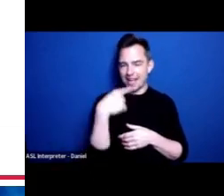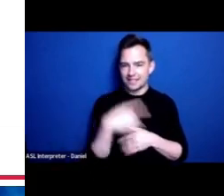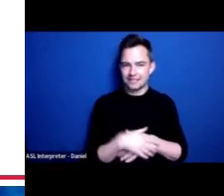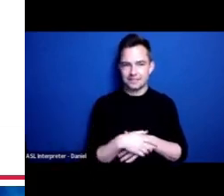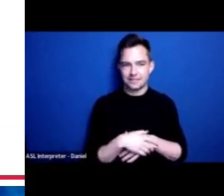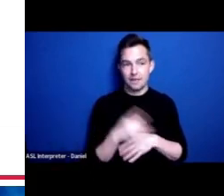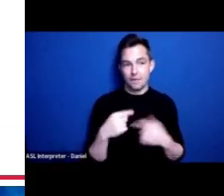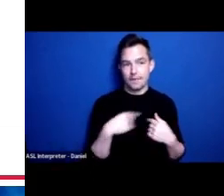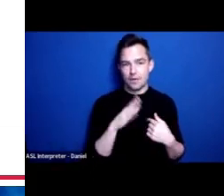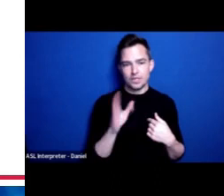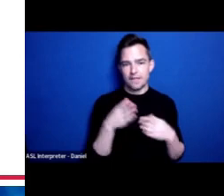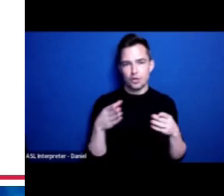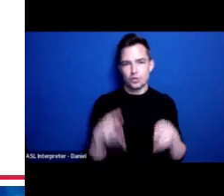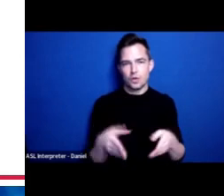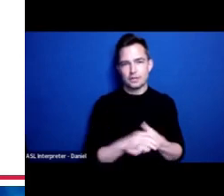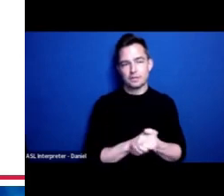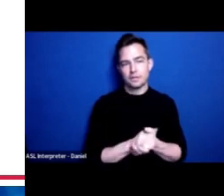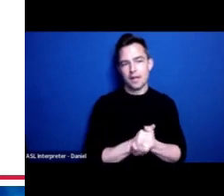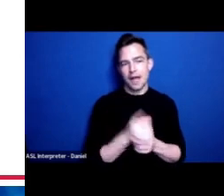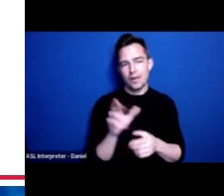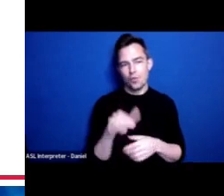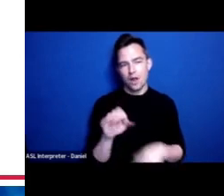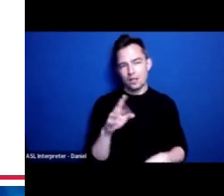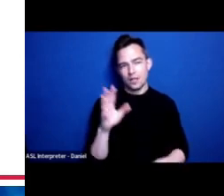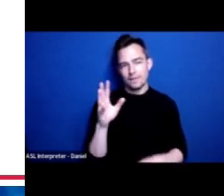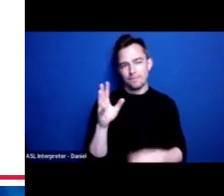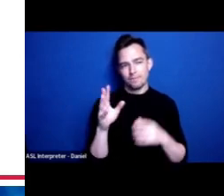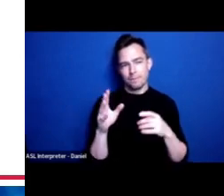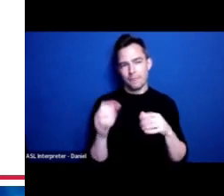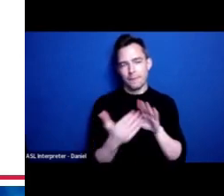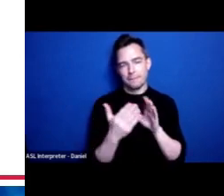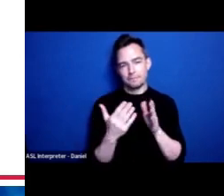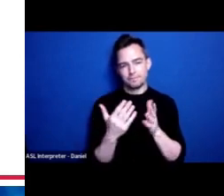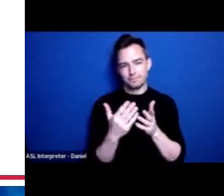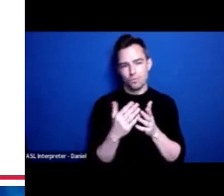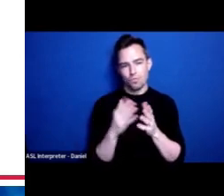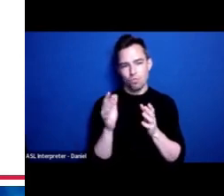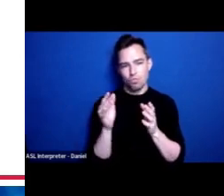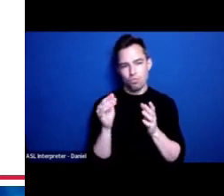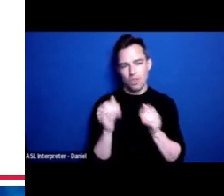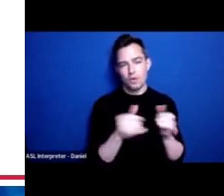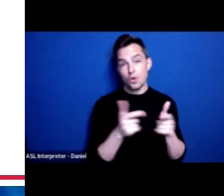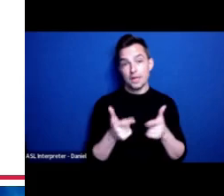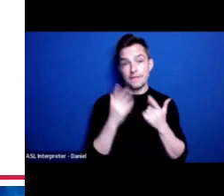was never addressed. And, um, I rarely come across individuals that are that are individuals with lived experience that say